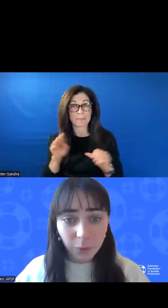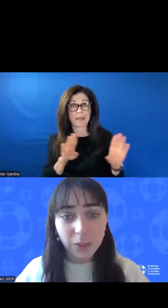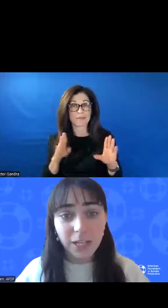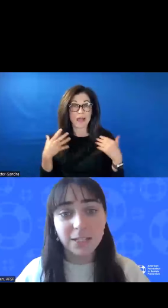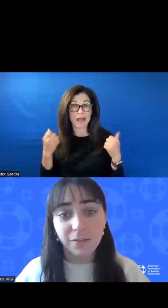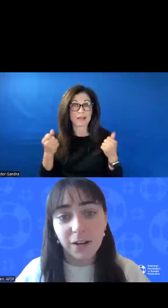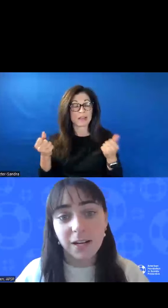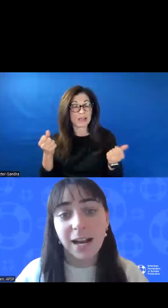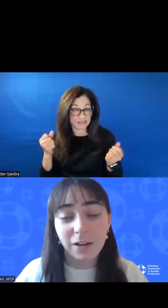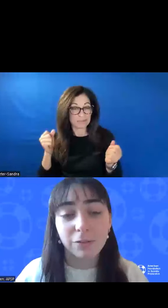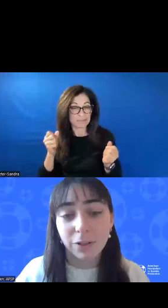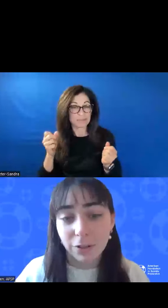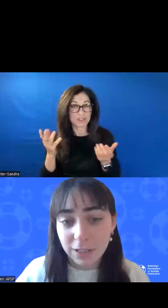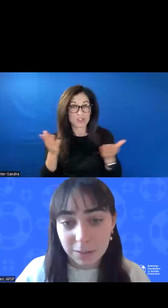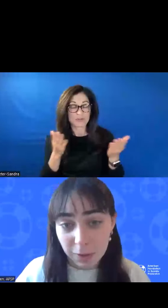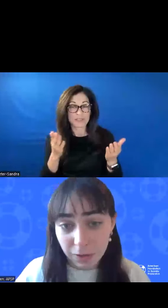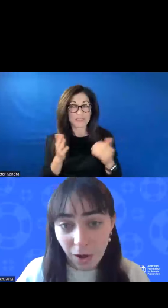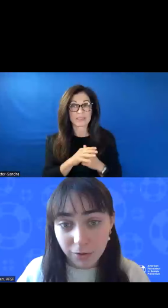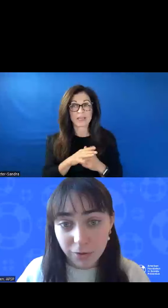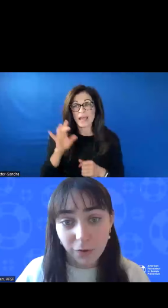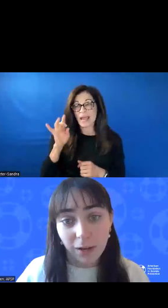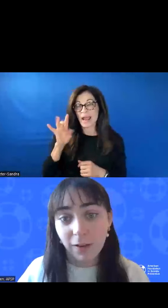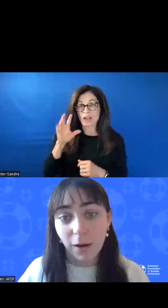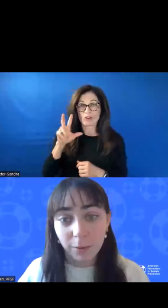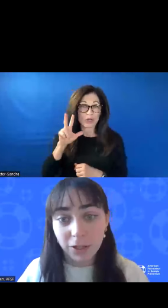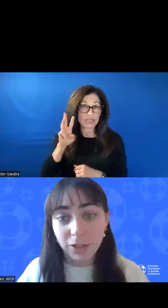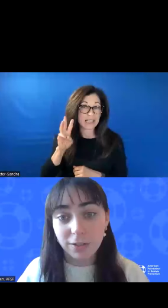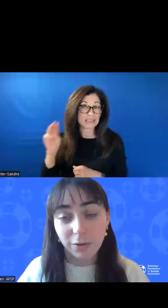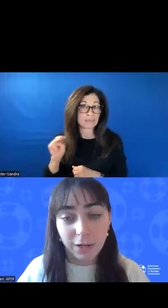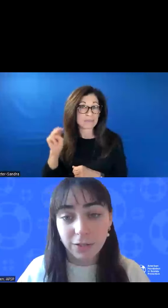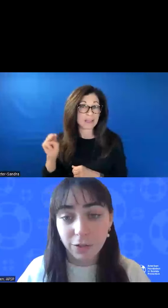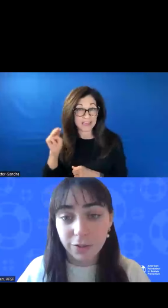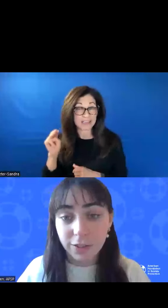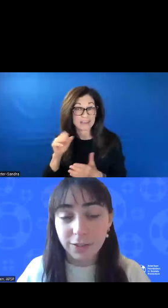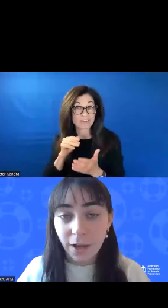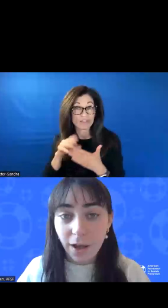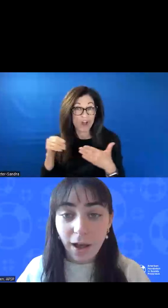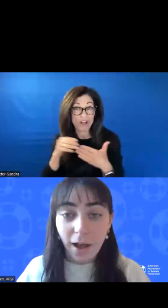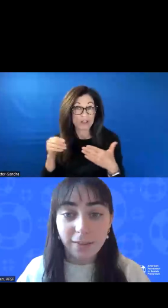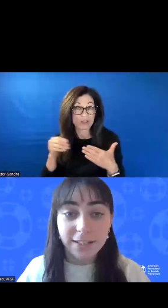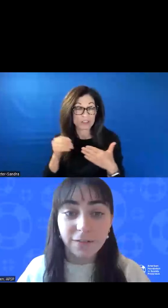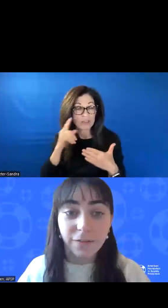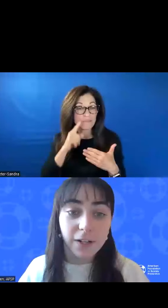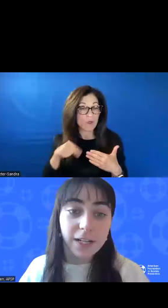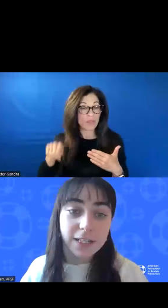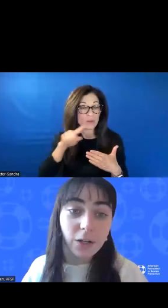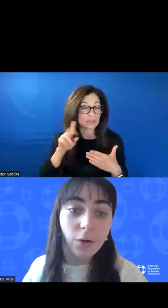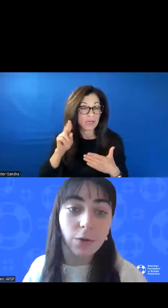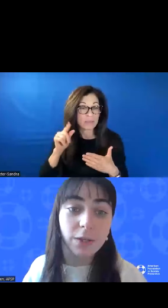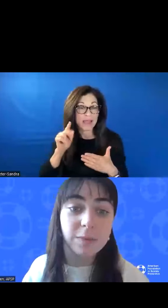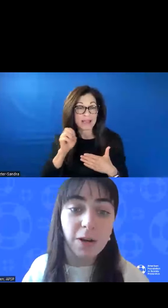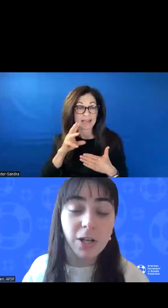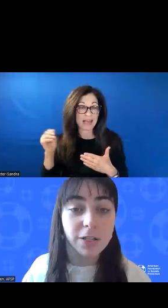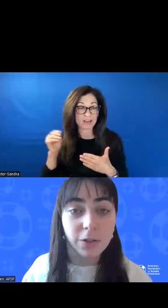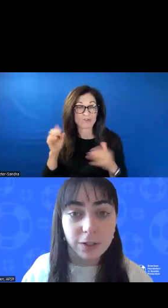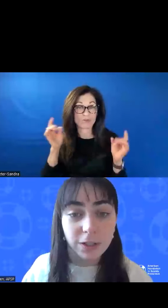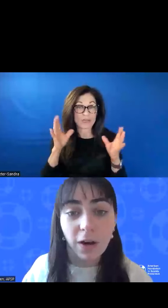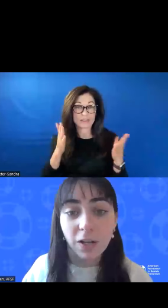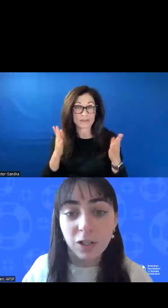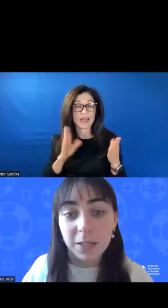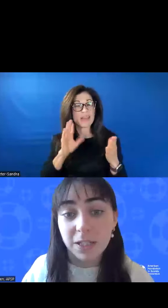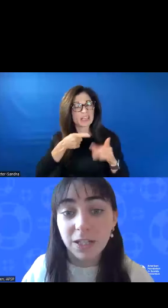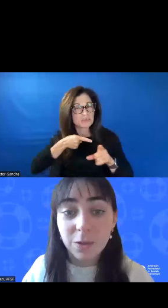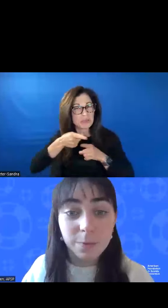WHICH SETS THE FUNDING FOR $86 MILLION. THIS FUNDING IS GOING TO GO TO LGBTQ